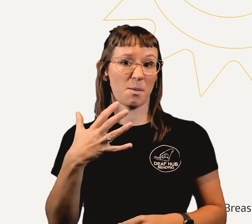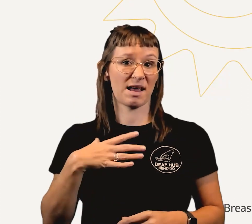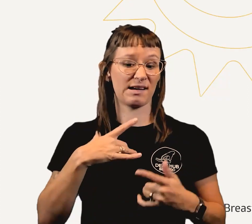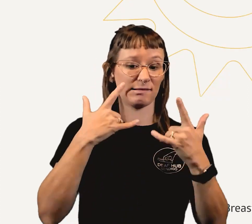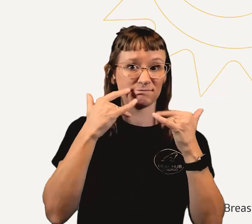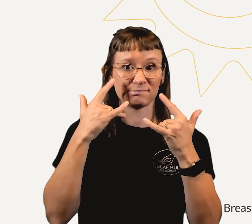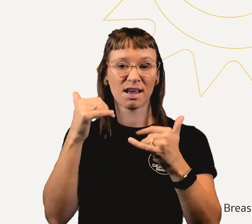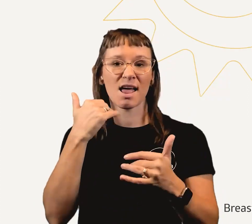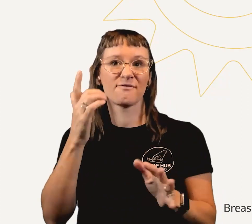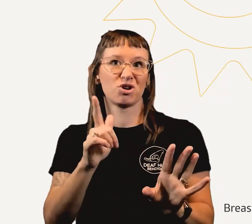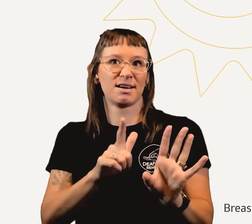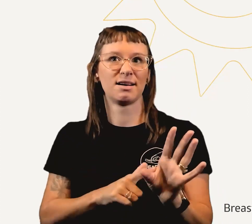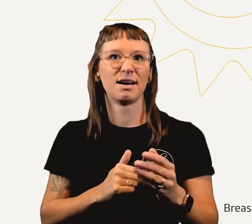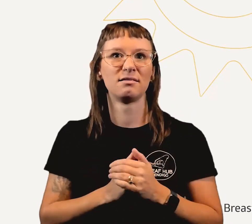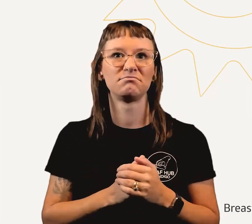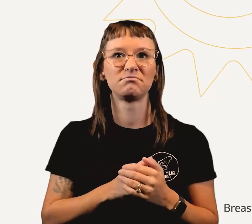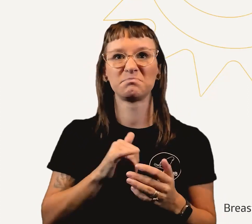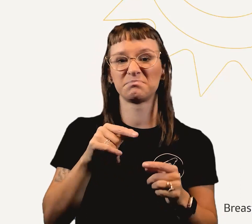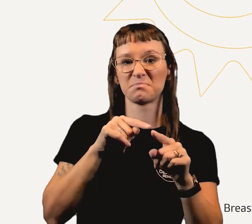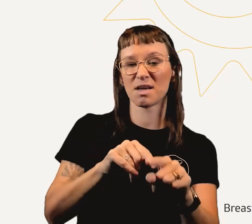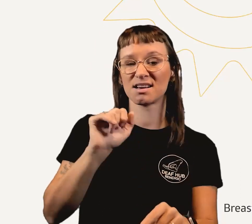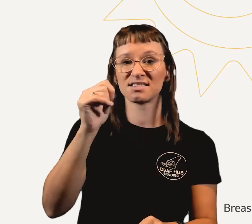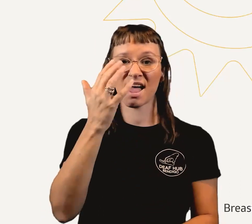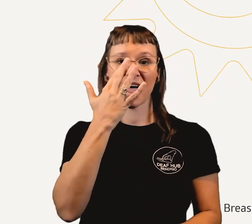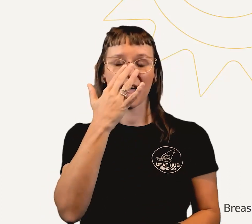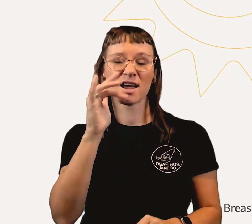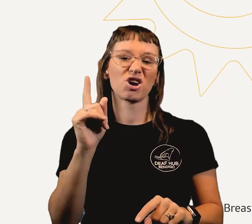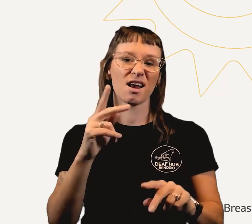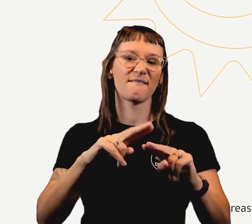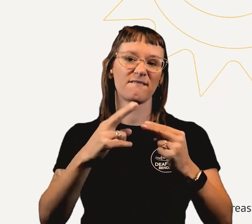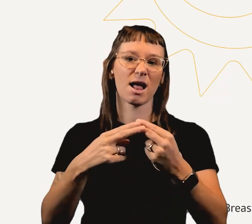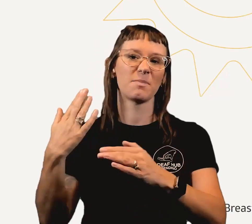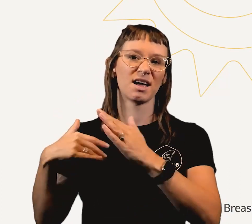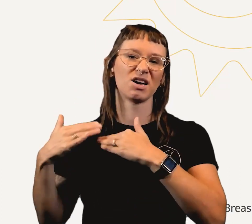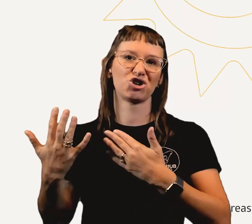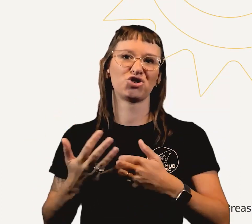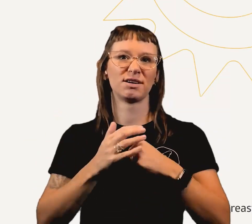For example, some women will be invited to screen annually depending on their age and